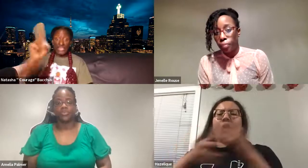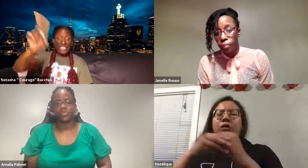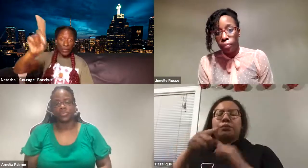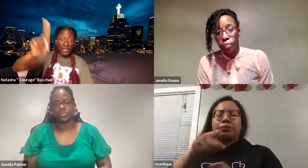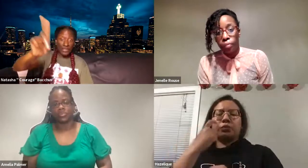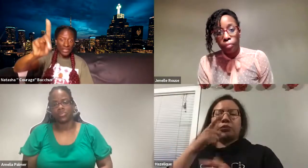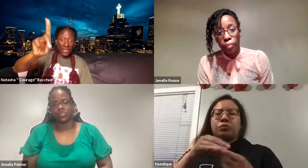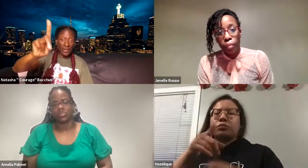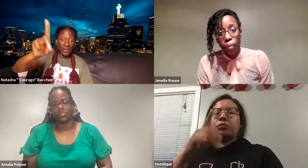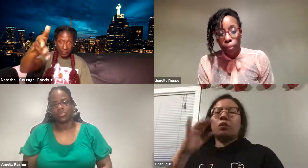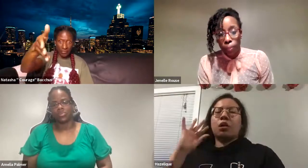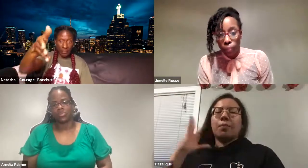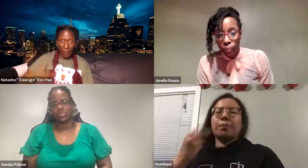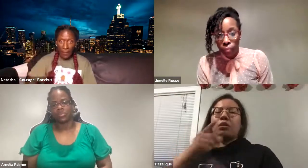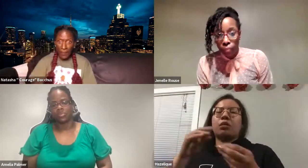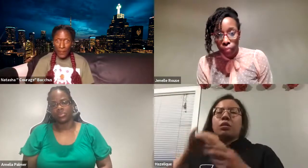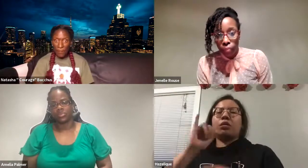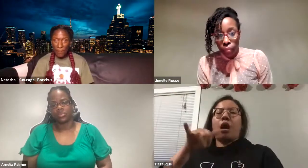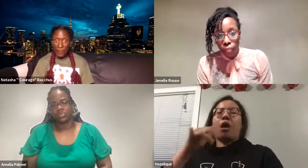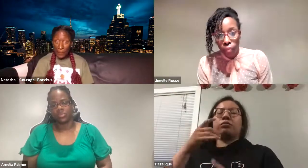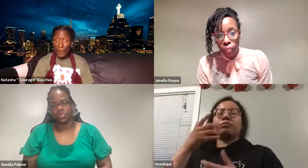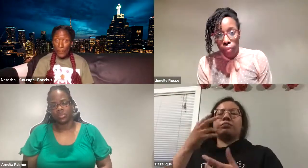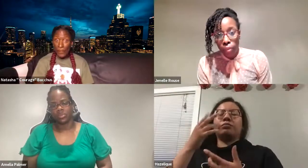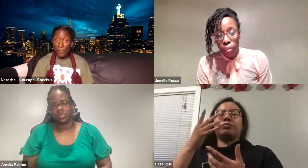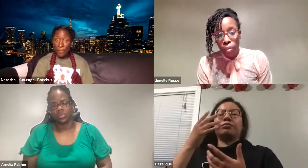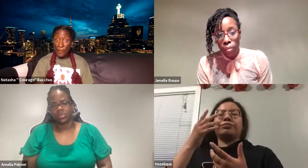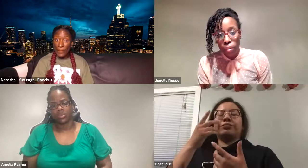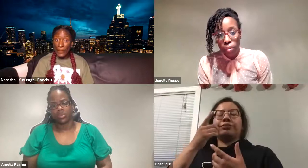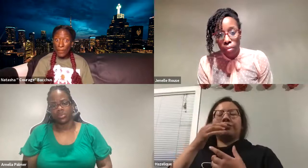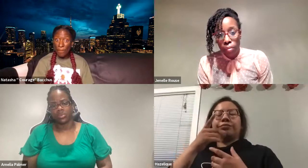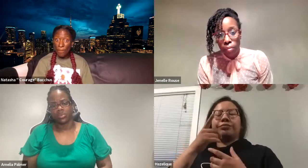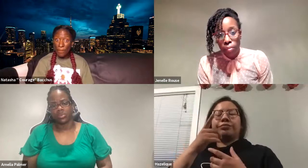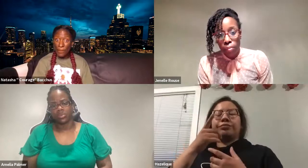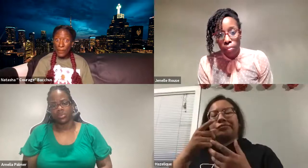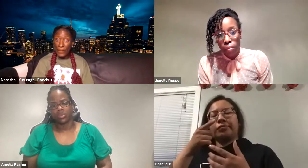i just want to add too to what amelia had commented on before